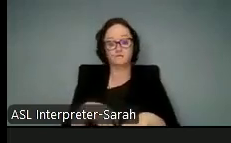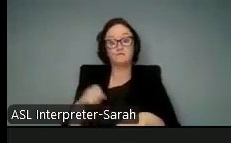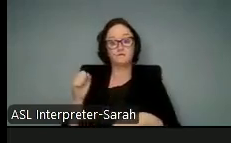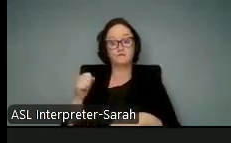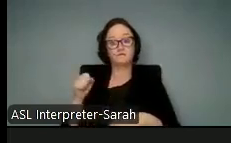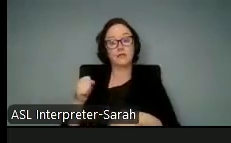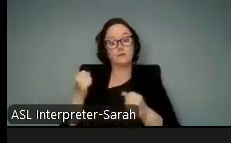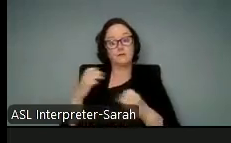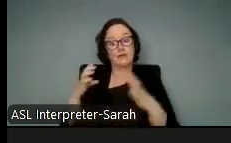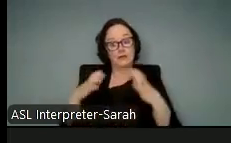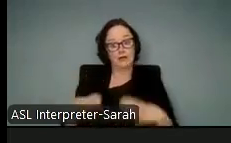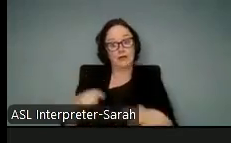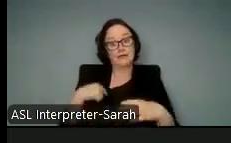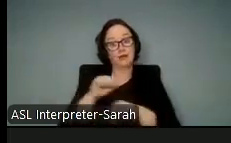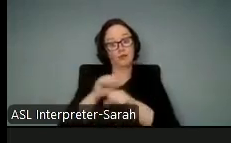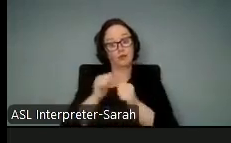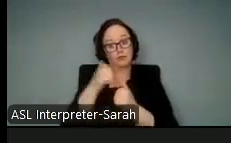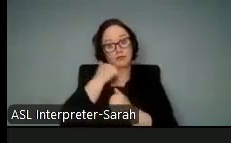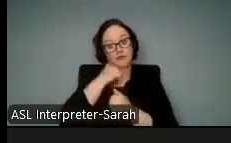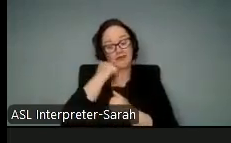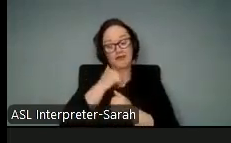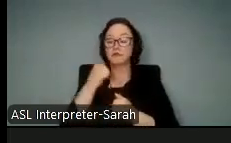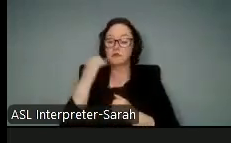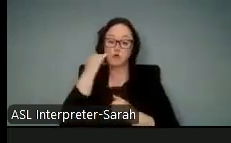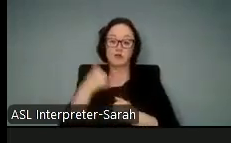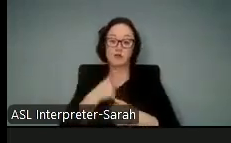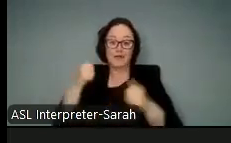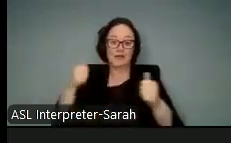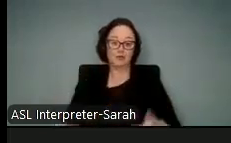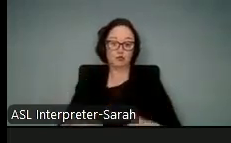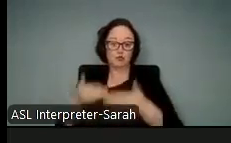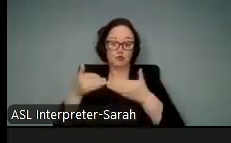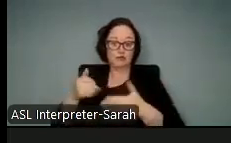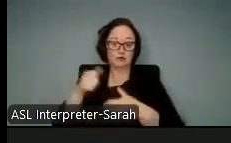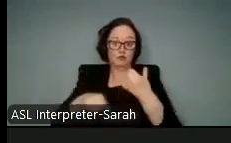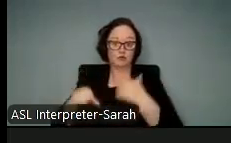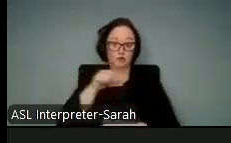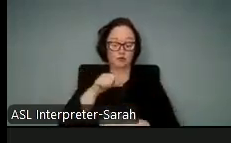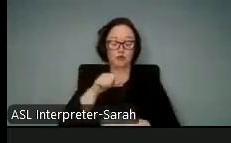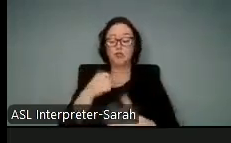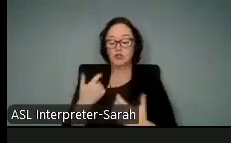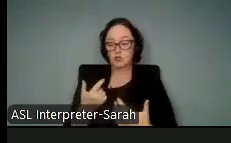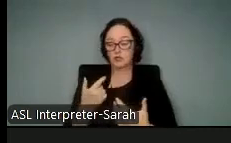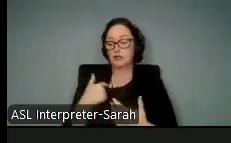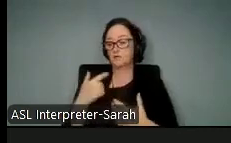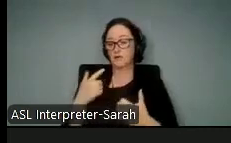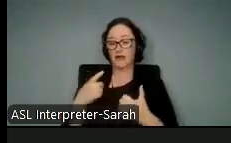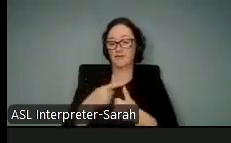one of the first things I do when I'm introducing myself when we're sizing each other up, the first thing is, so can it still be pretty?